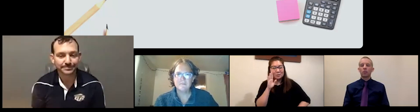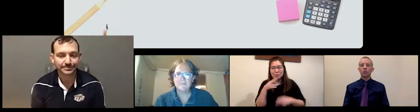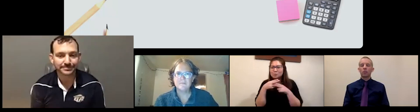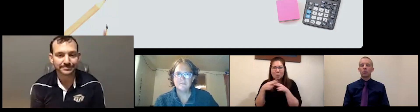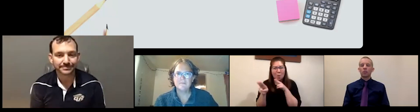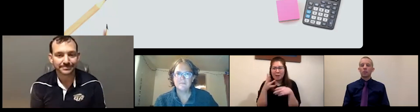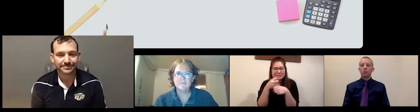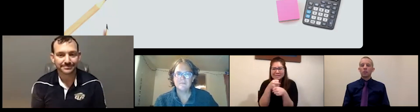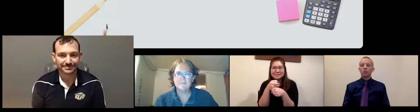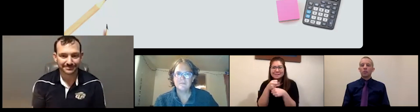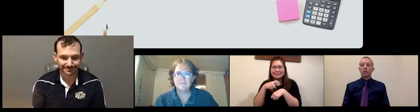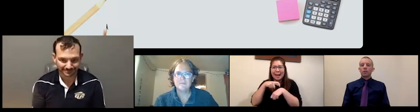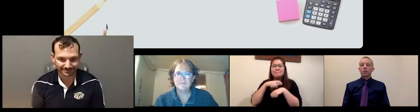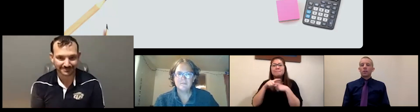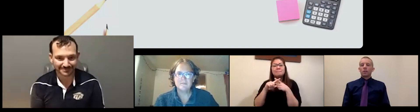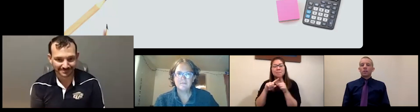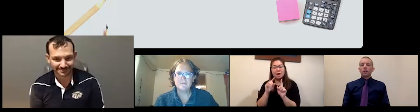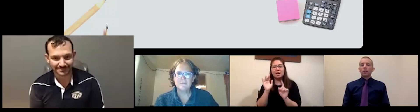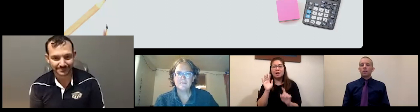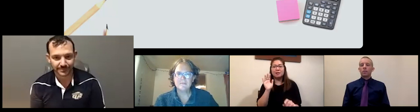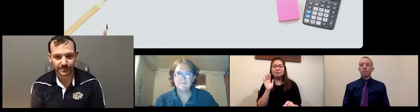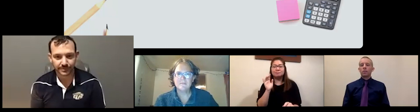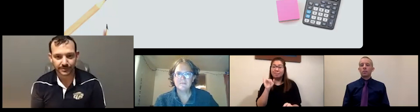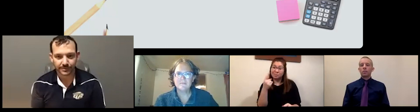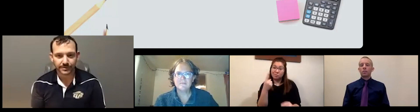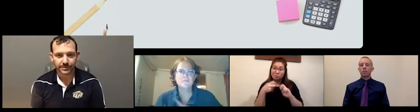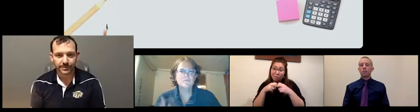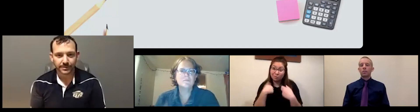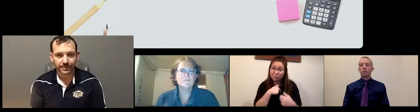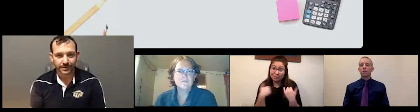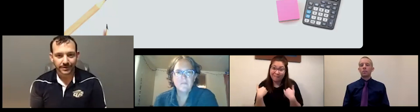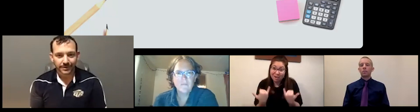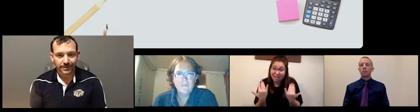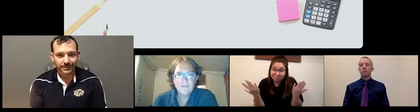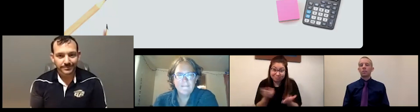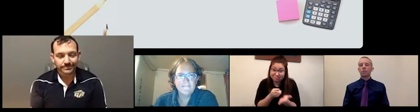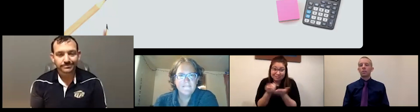I will keep it short, because of the time. That’s one problem we have right now, honestly.